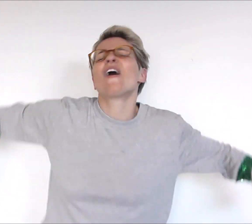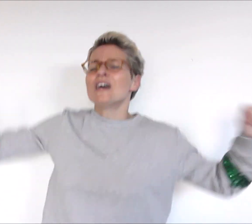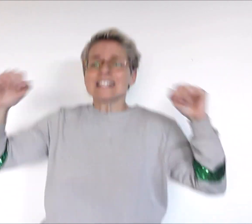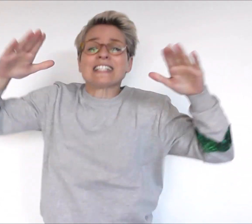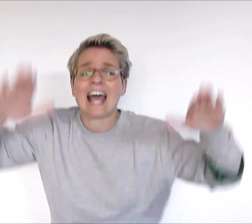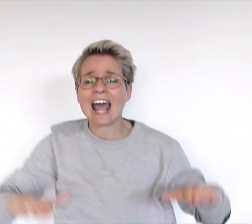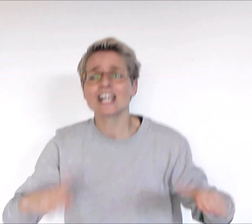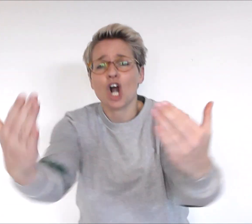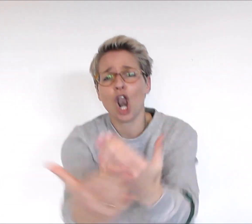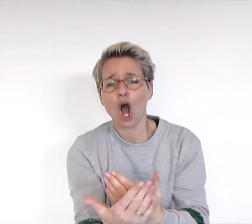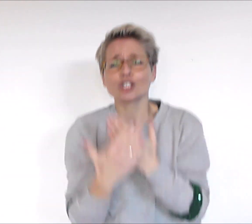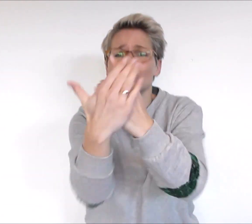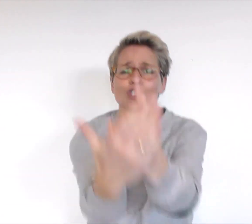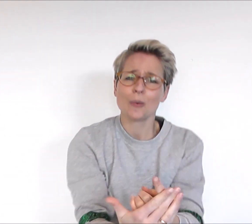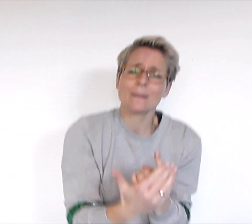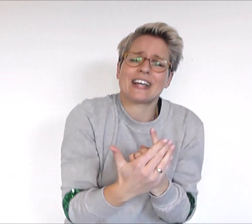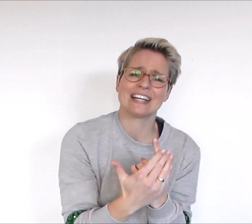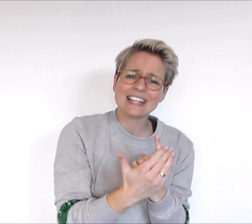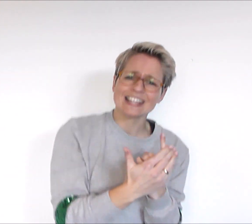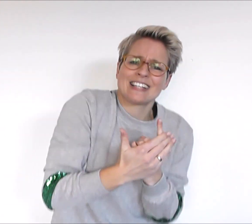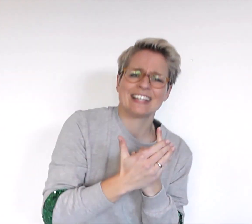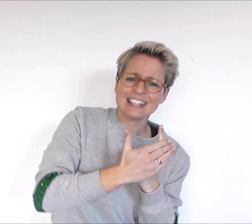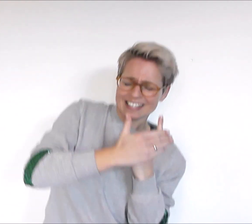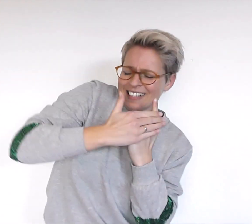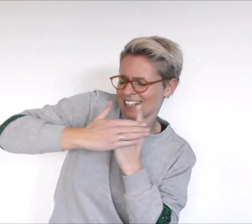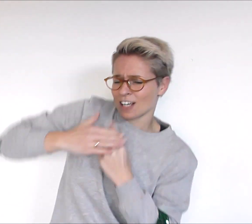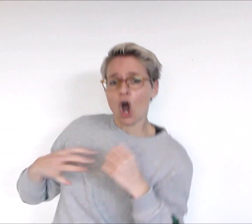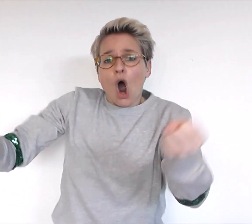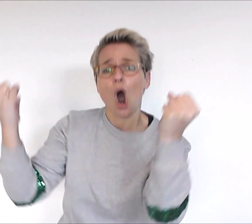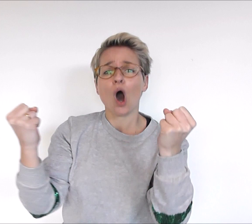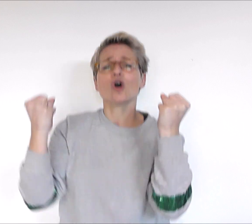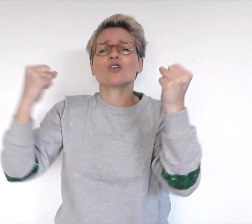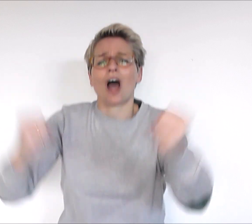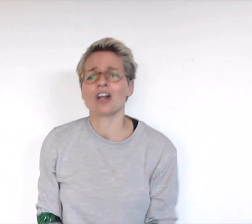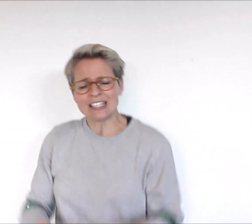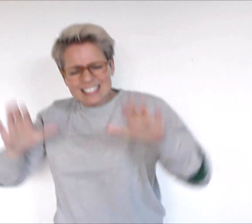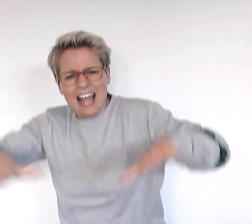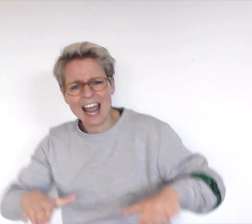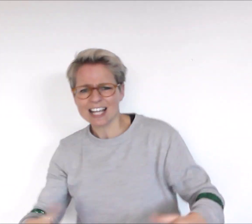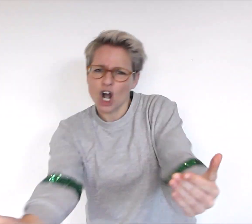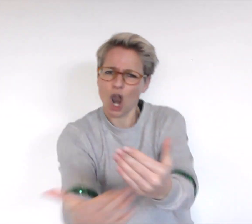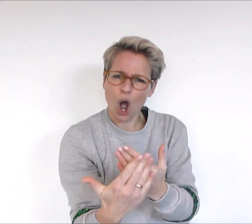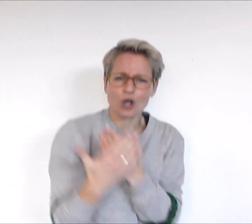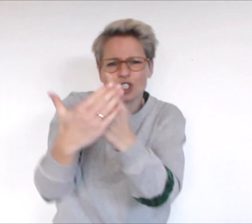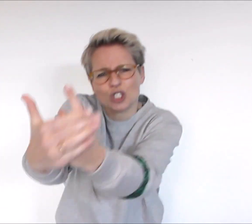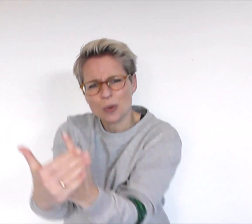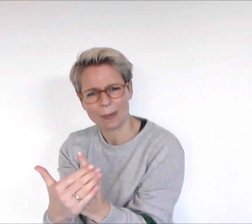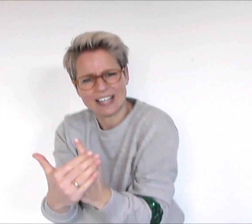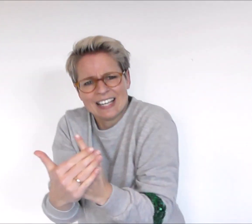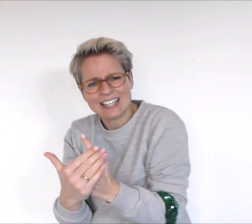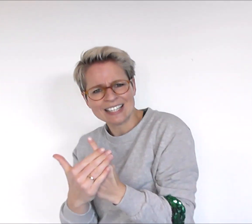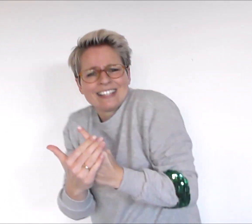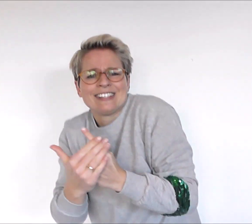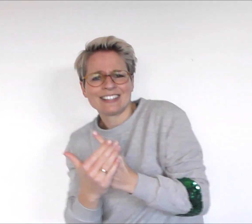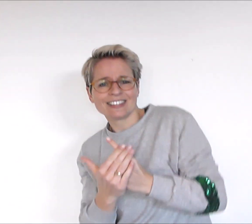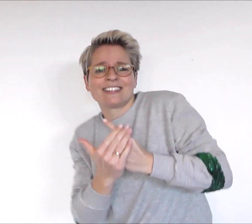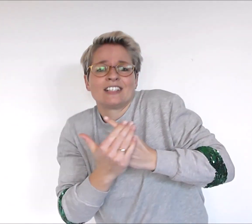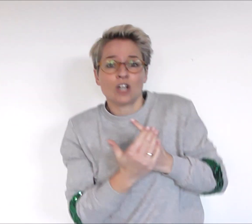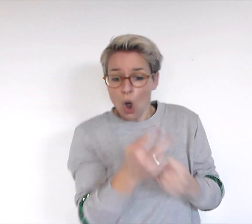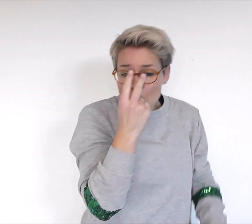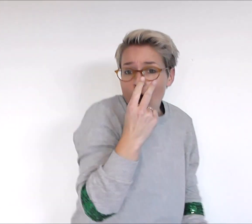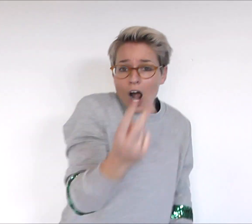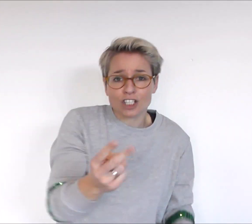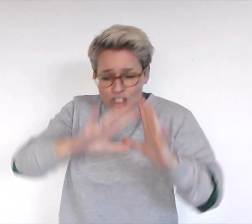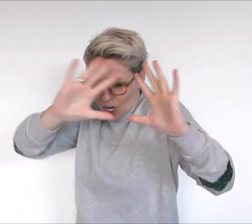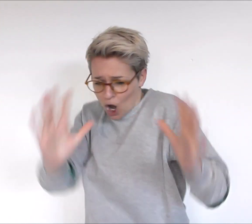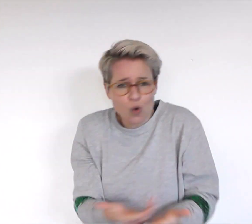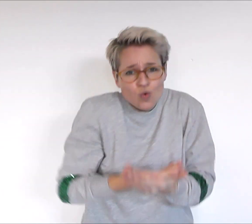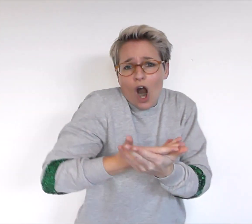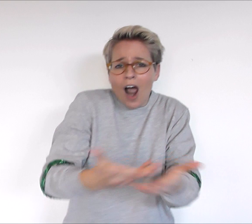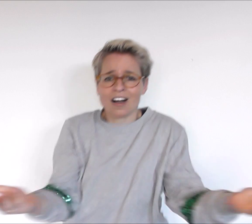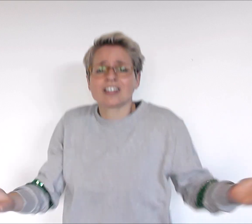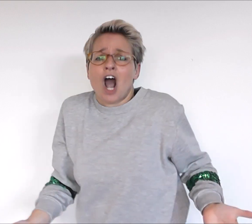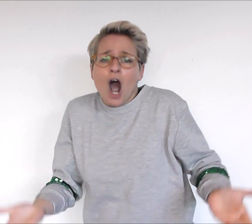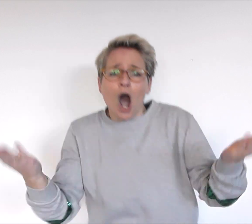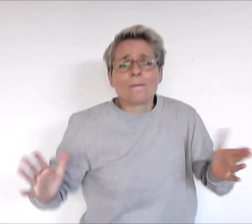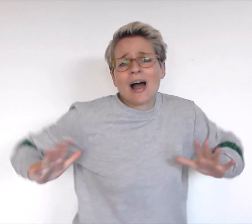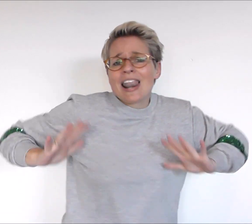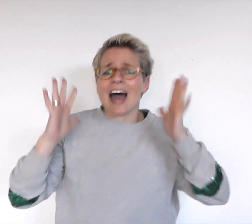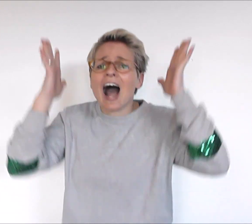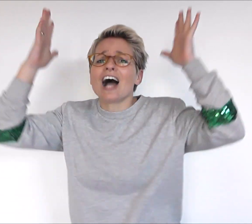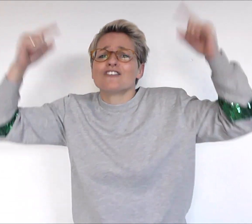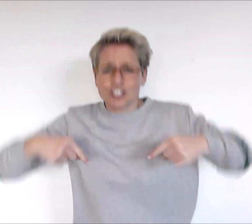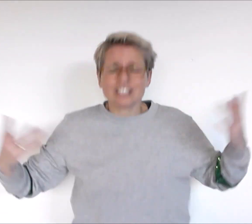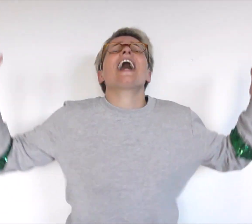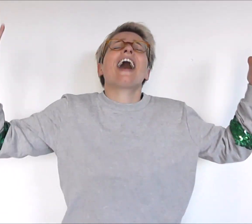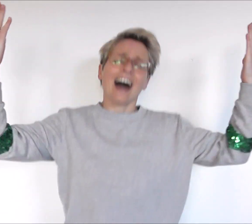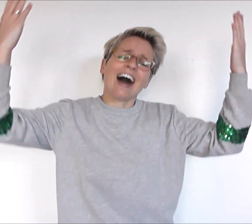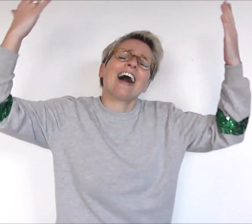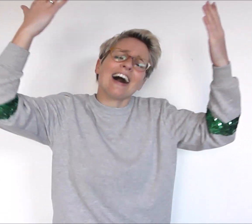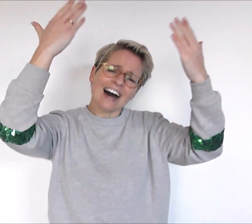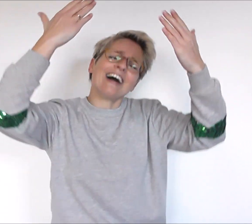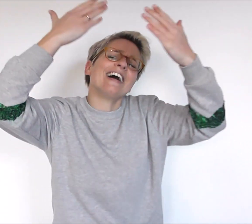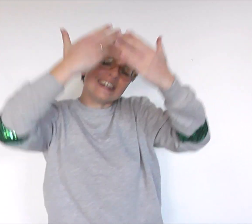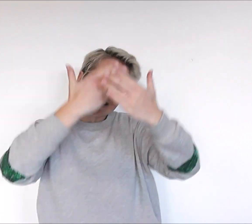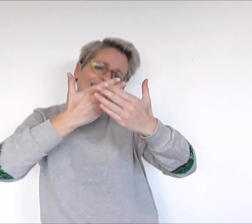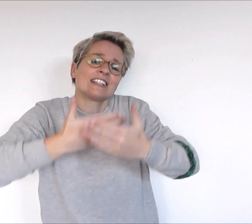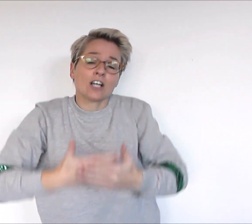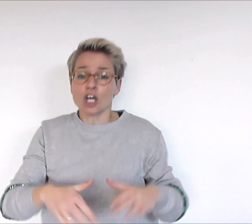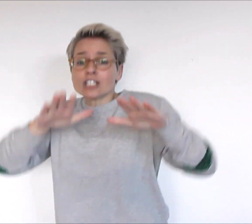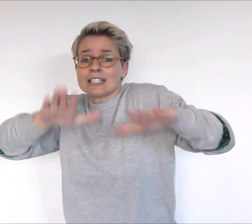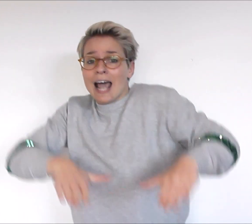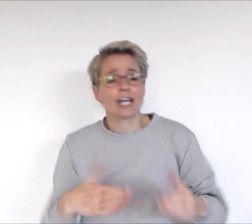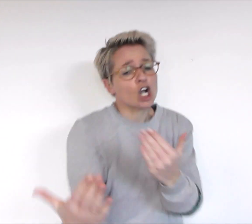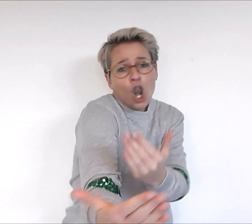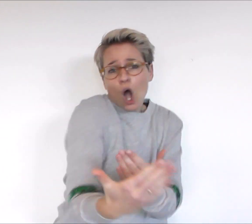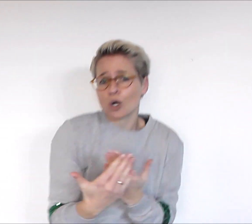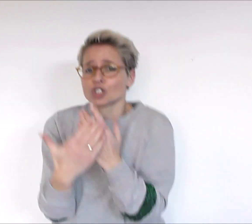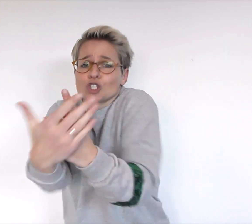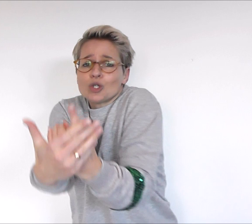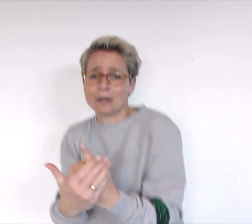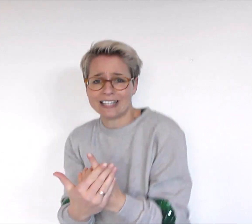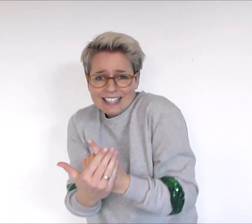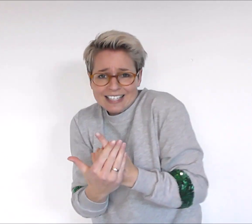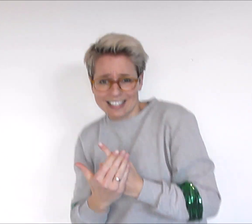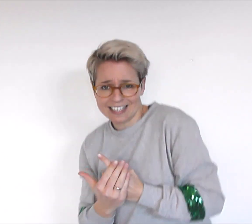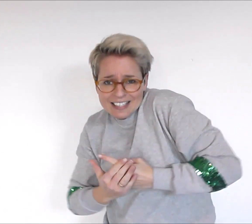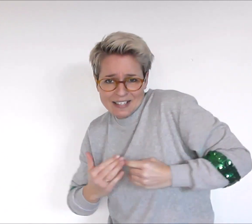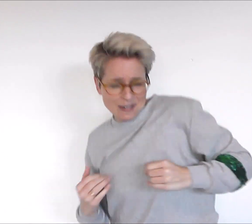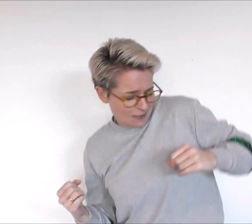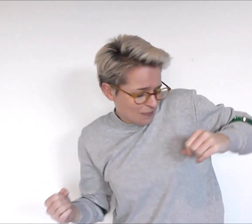Oh stay close to me (hold on) Stay close to me Watch the world come alive tonight Stay close me